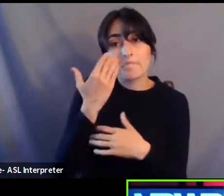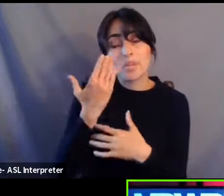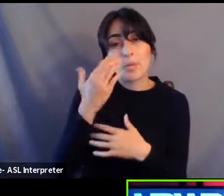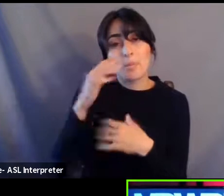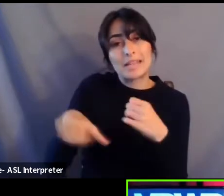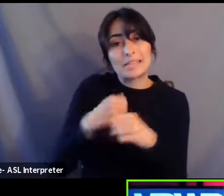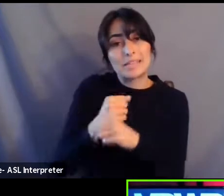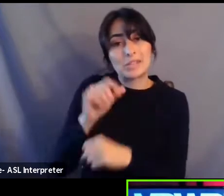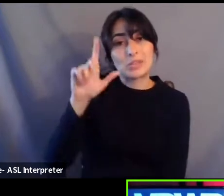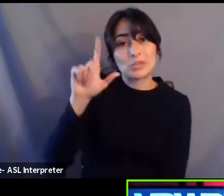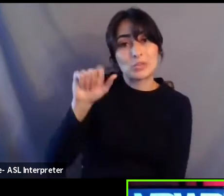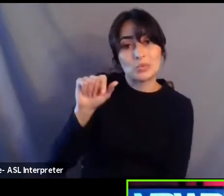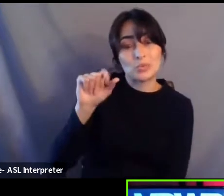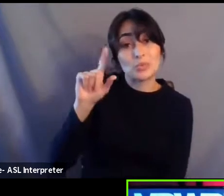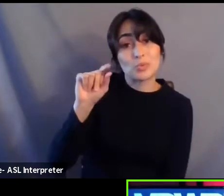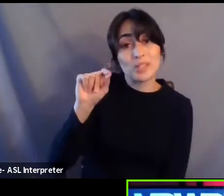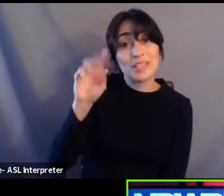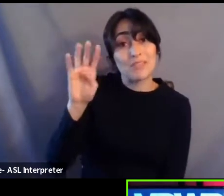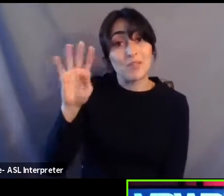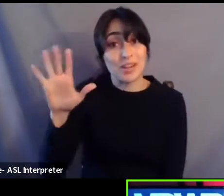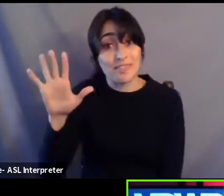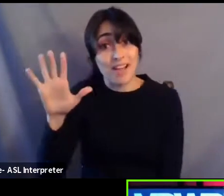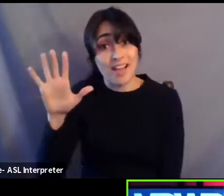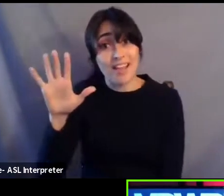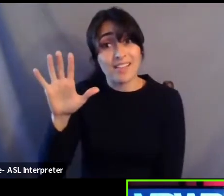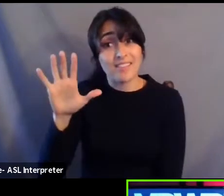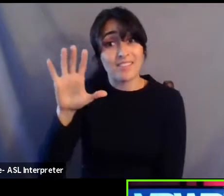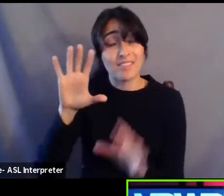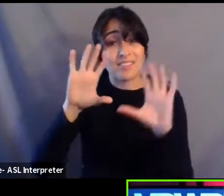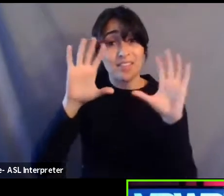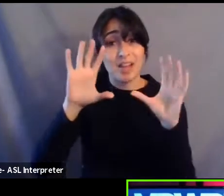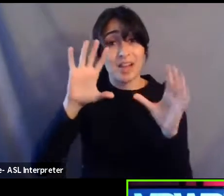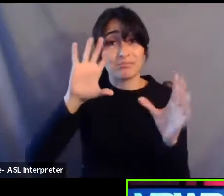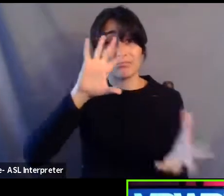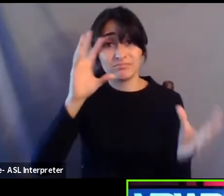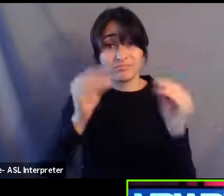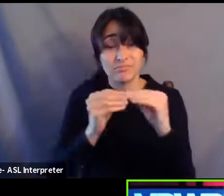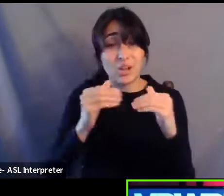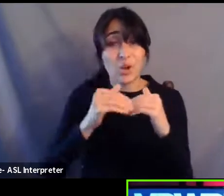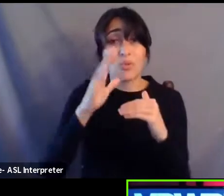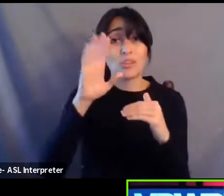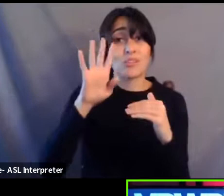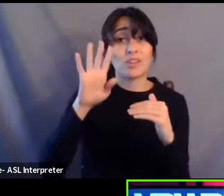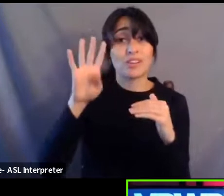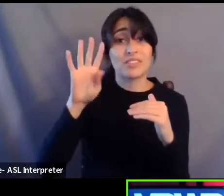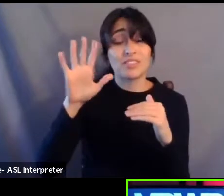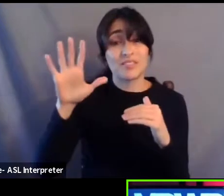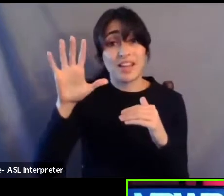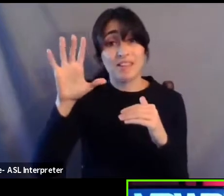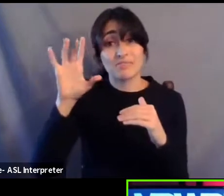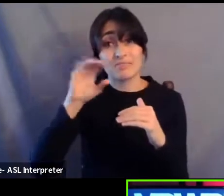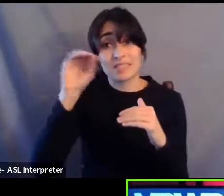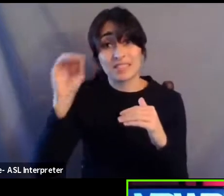the population will be over 50% global majority in the United States being Hispanic,